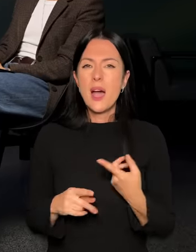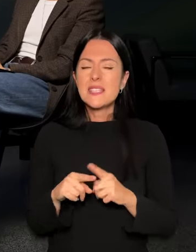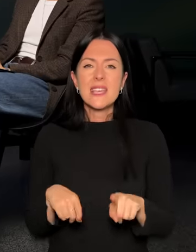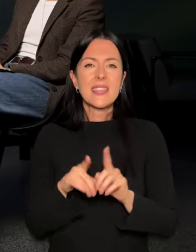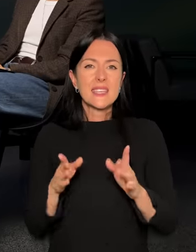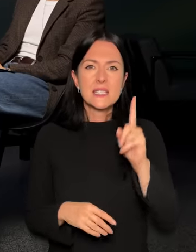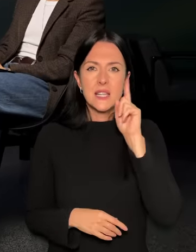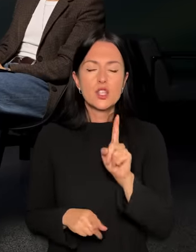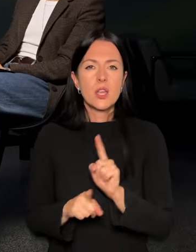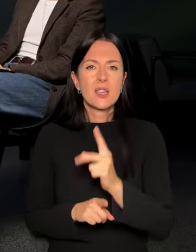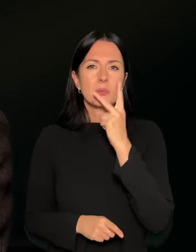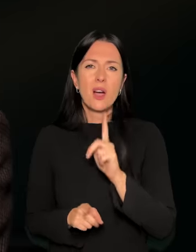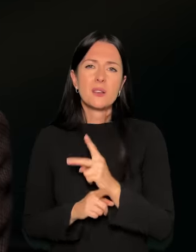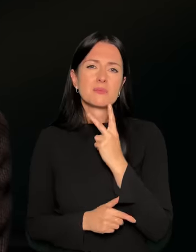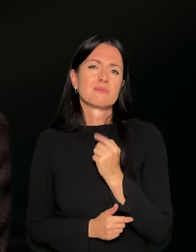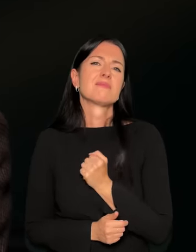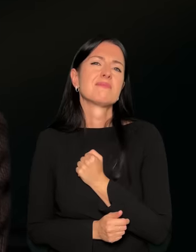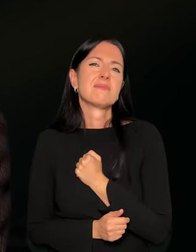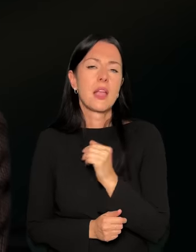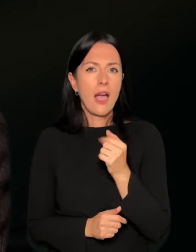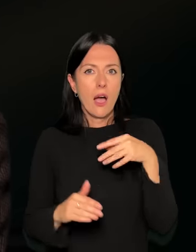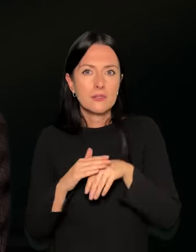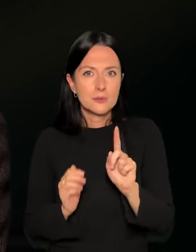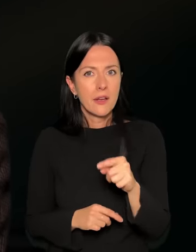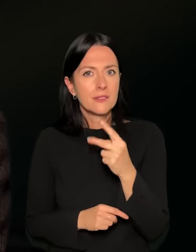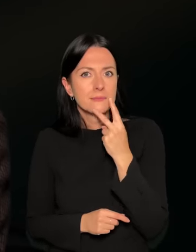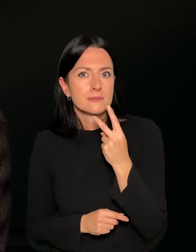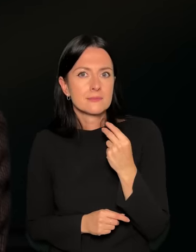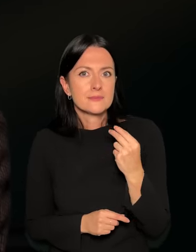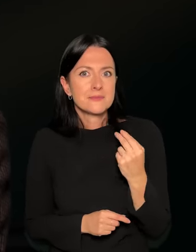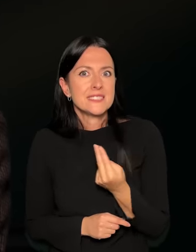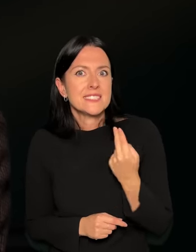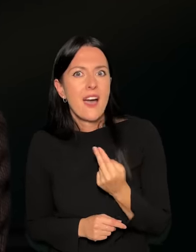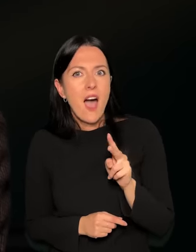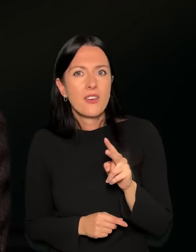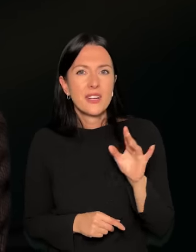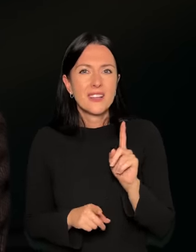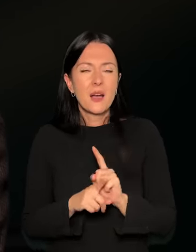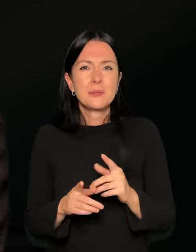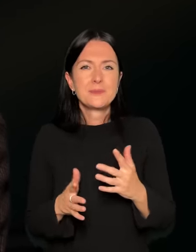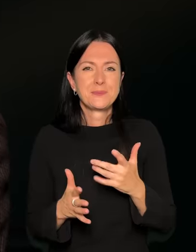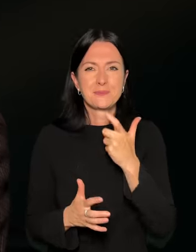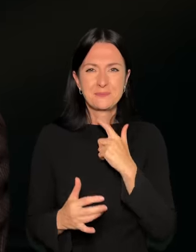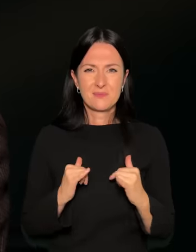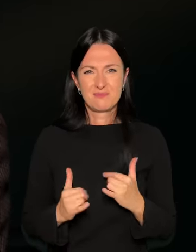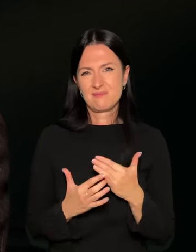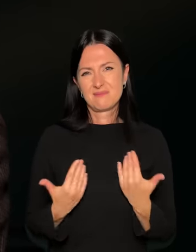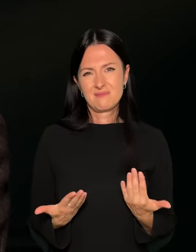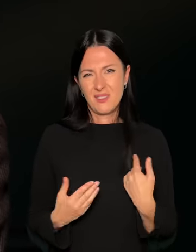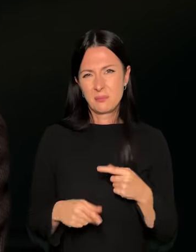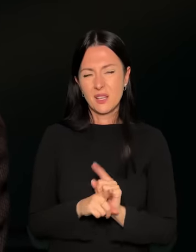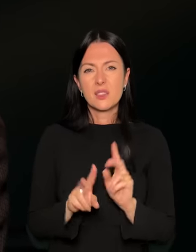It's like, you know, a look of pitying curiosity and short-lived intolerance, that's how I would call it.